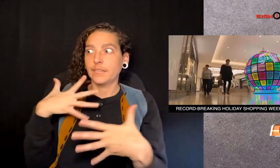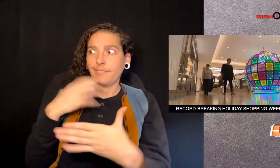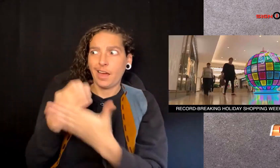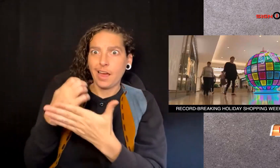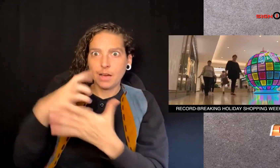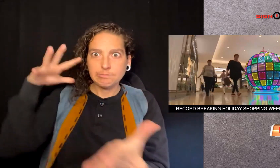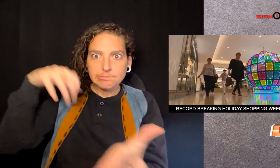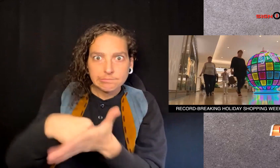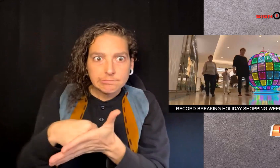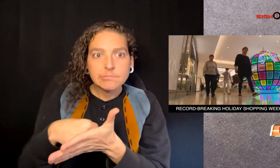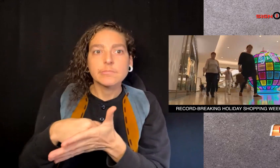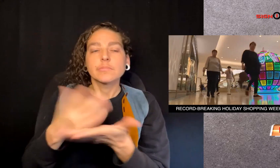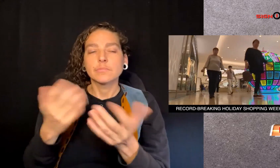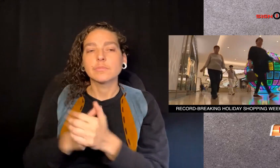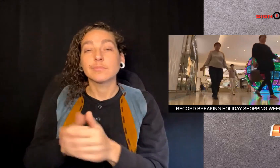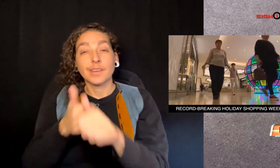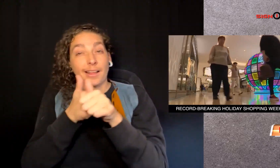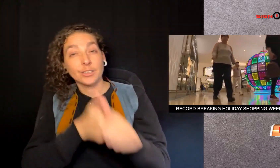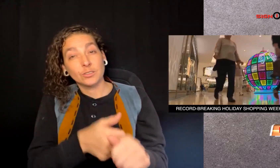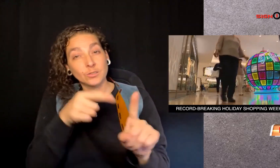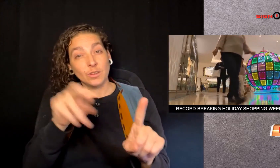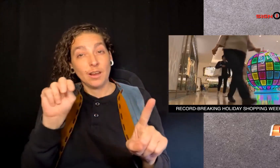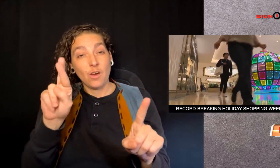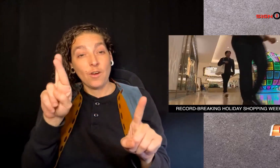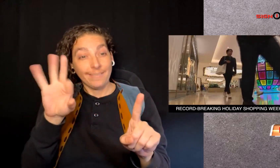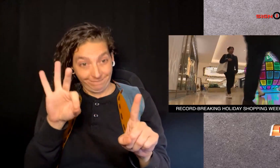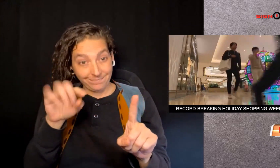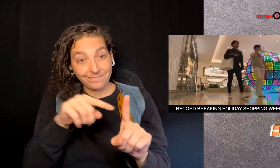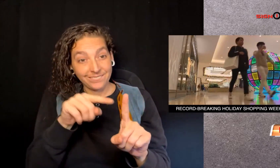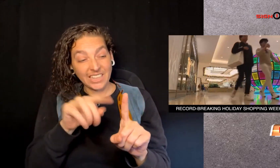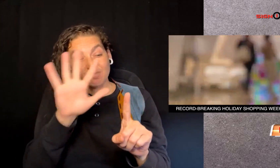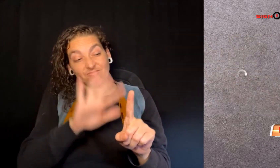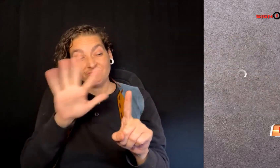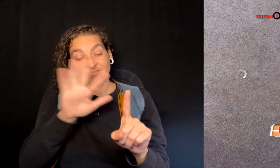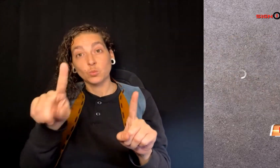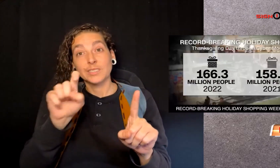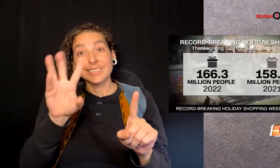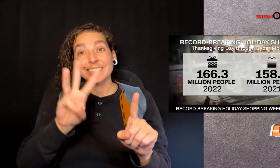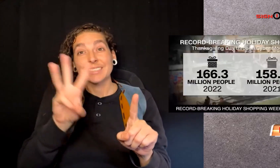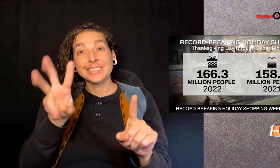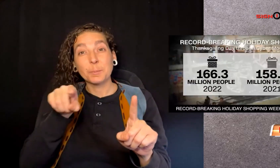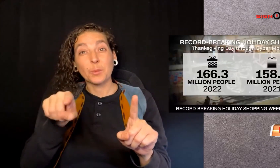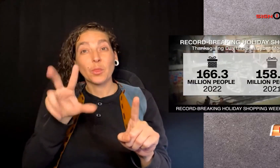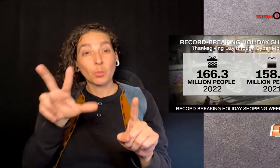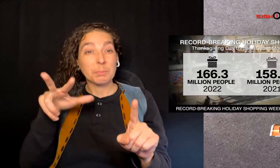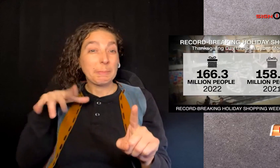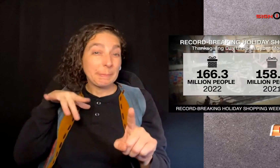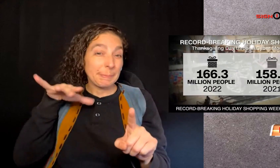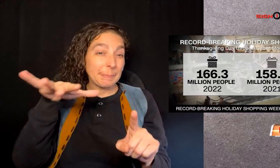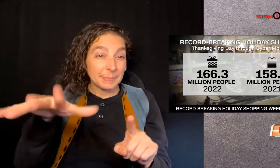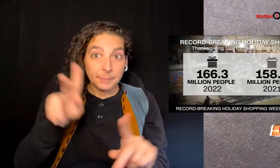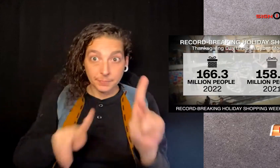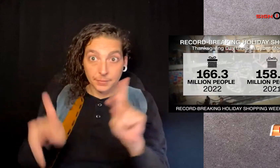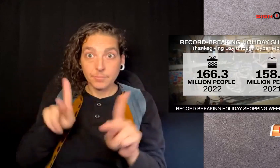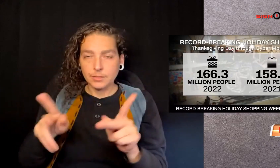historic inflation and the fear of a recession according to the national retail federation